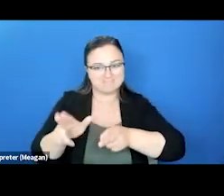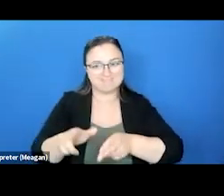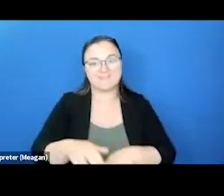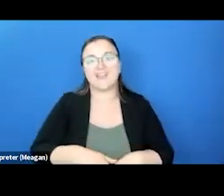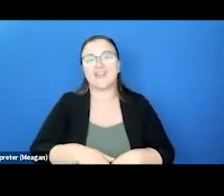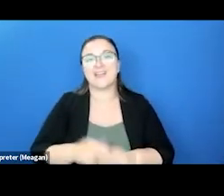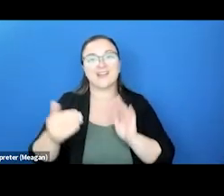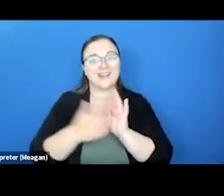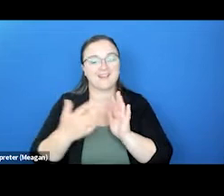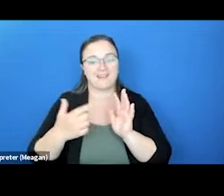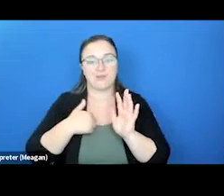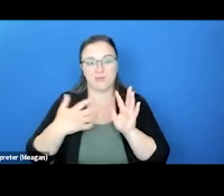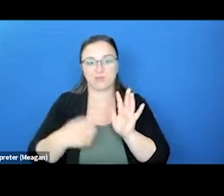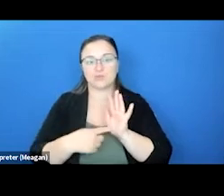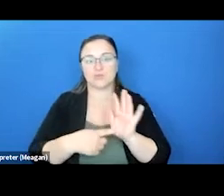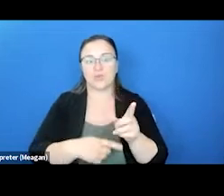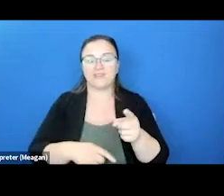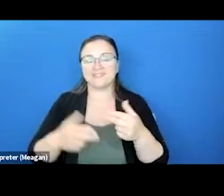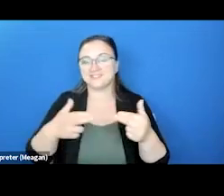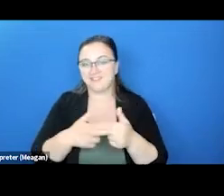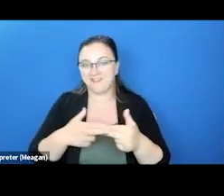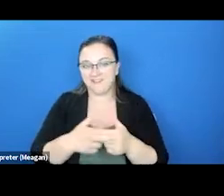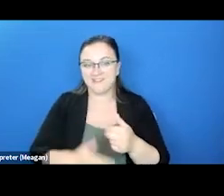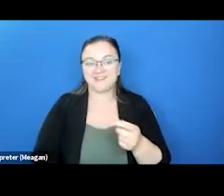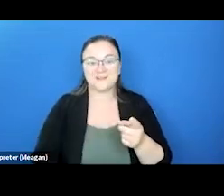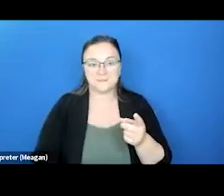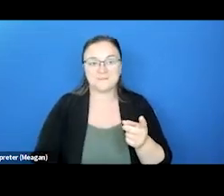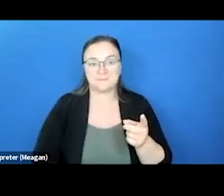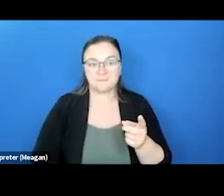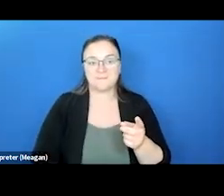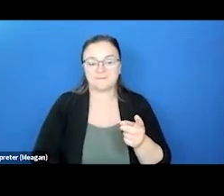highlight sort of this slide here that shows the promoting